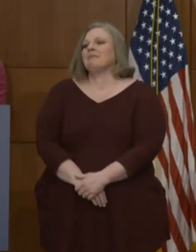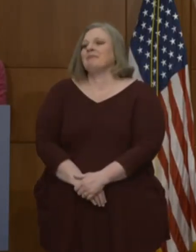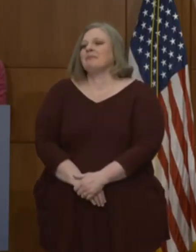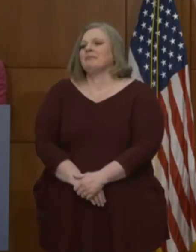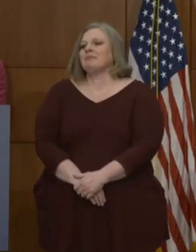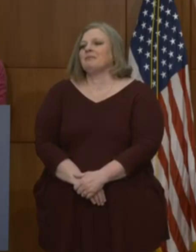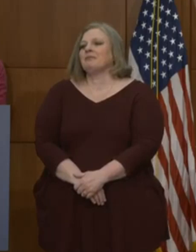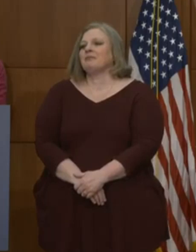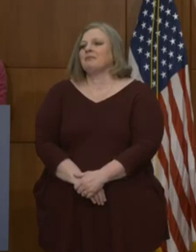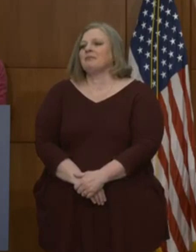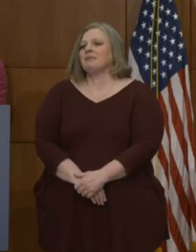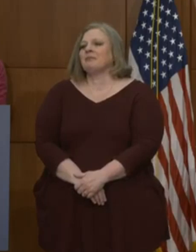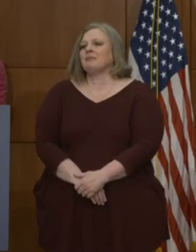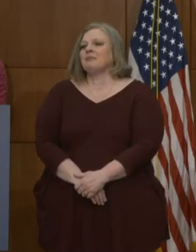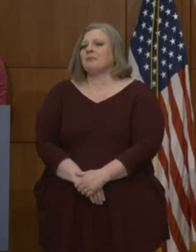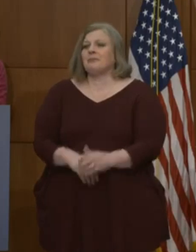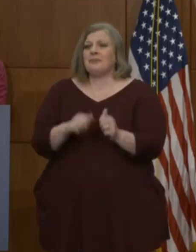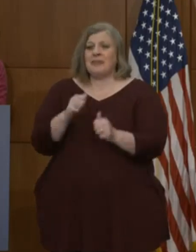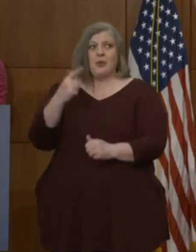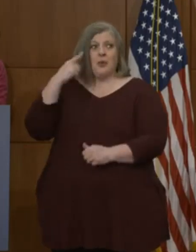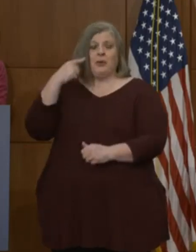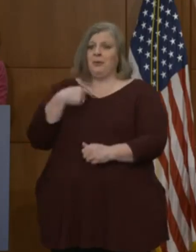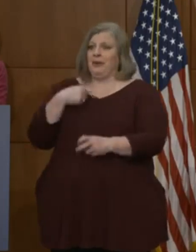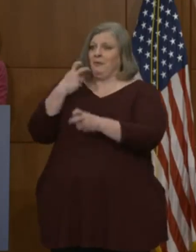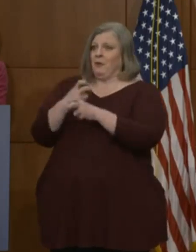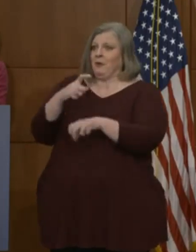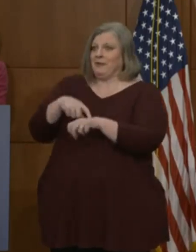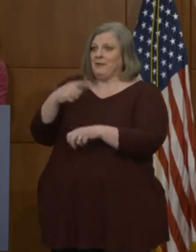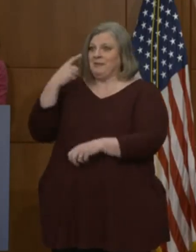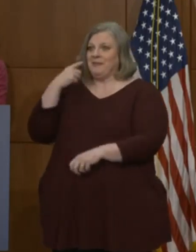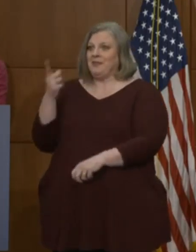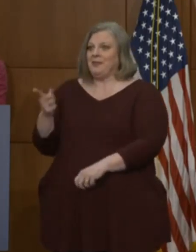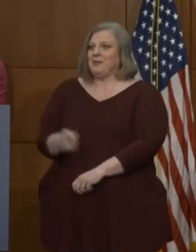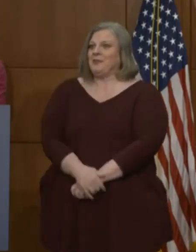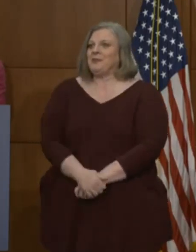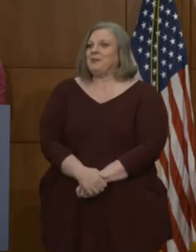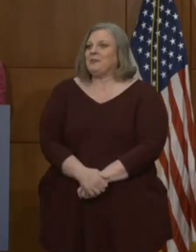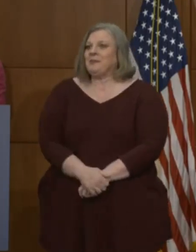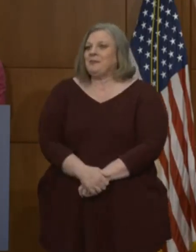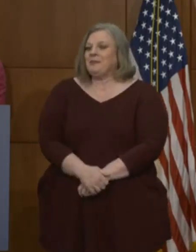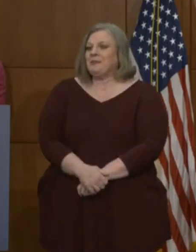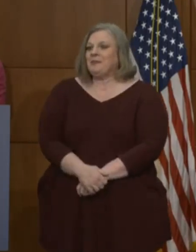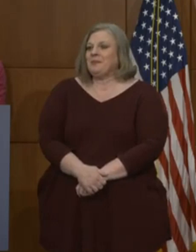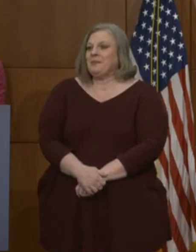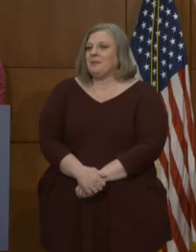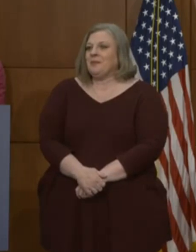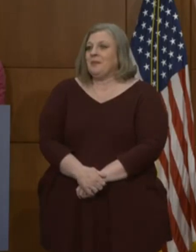QUESTION OVER AGAIN PLEASE. ACTUALLY. I’M HAVING A REALLY ACTUALLY. I’M HAVING A REALLY HARD TIME HEARING YOU- SO WE